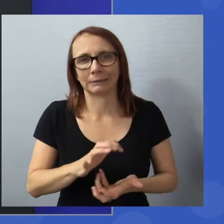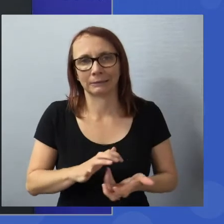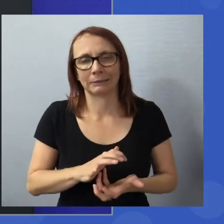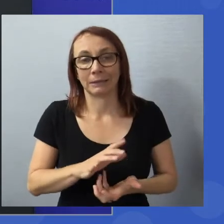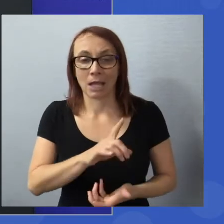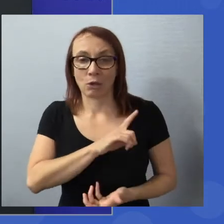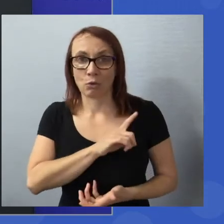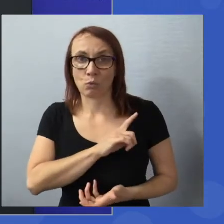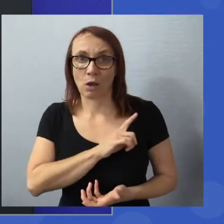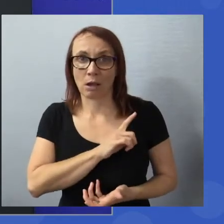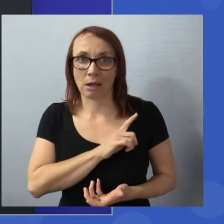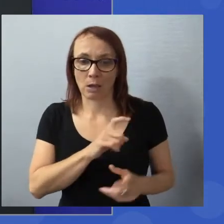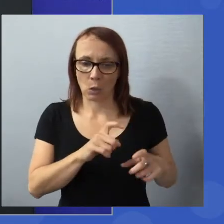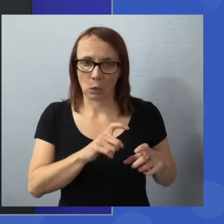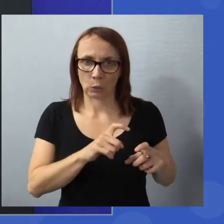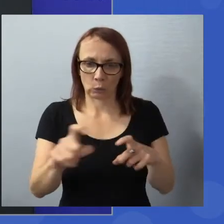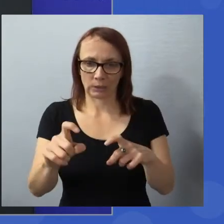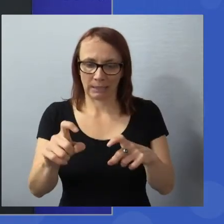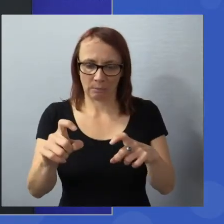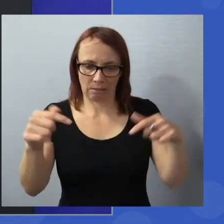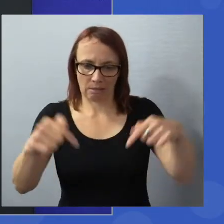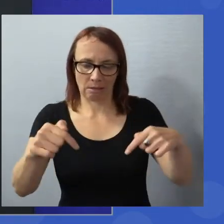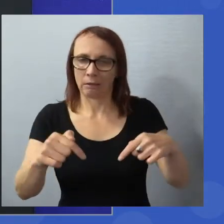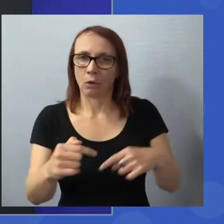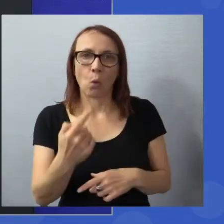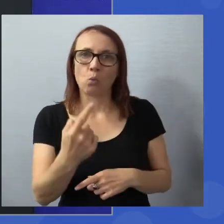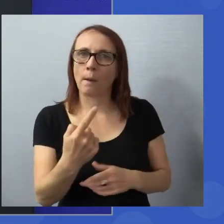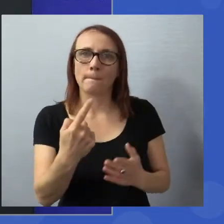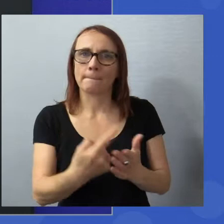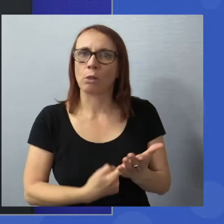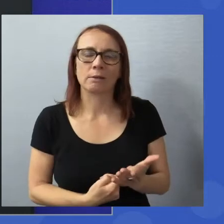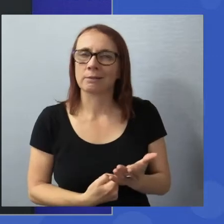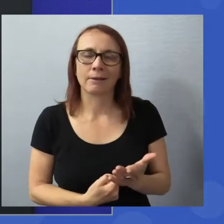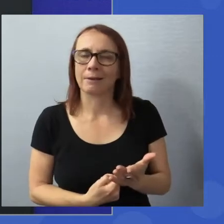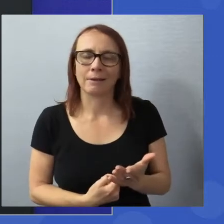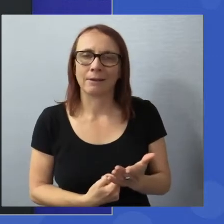as in a single policy area that requires action and therefore affects neatly